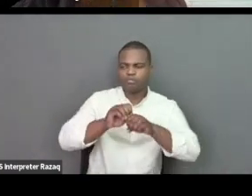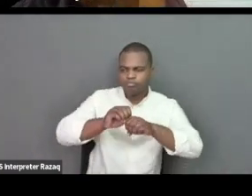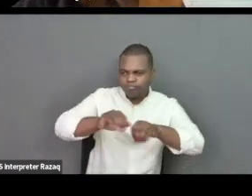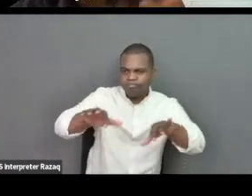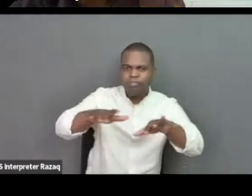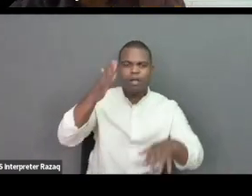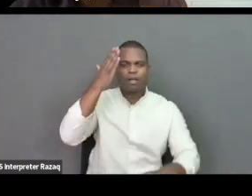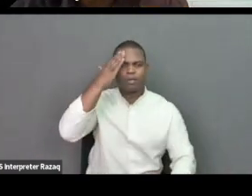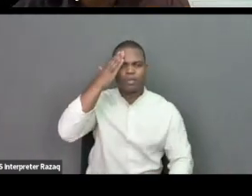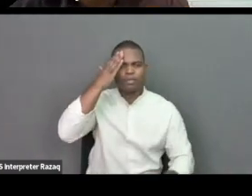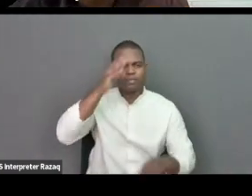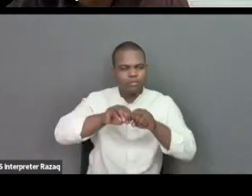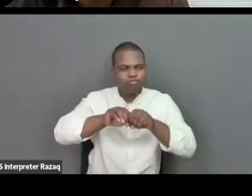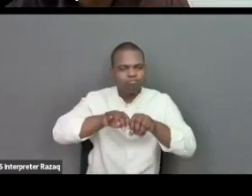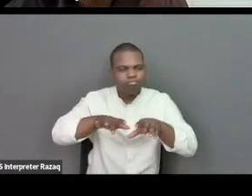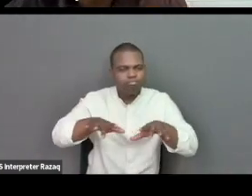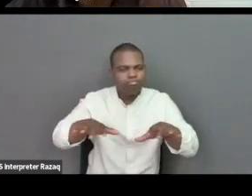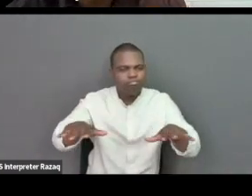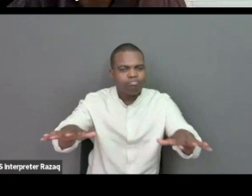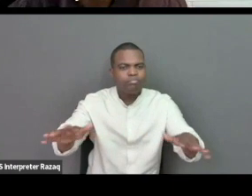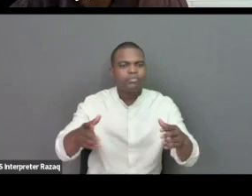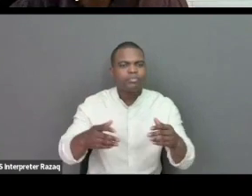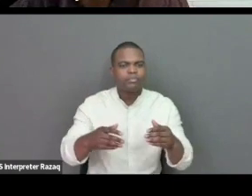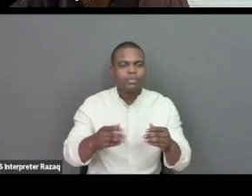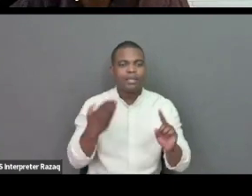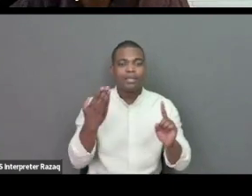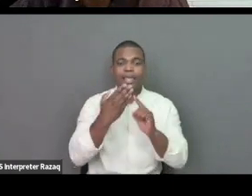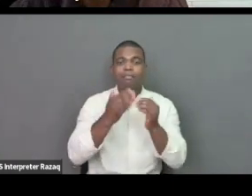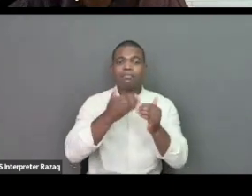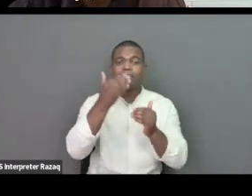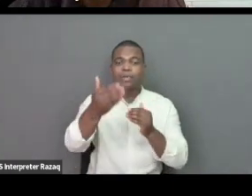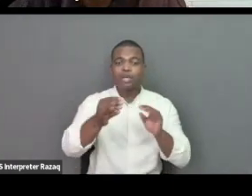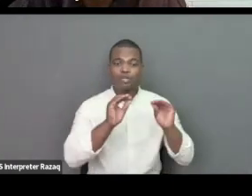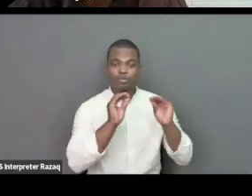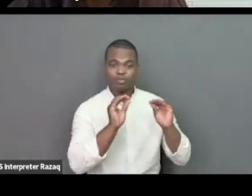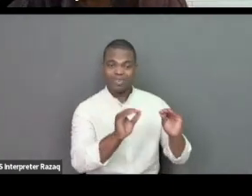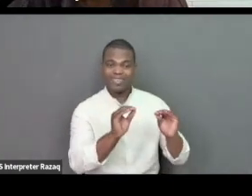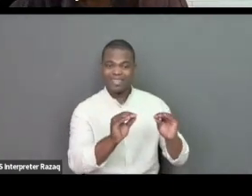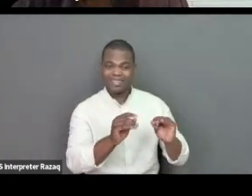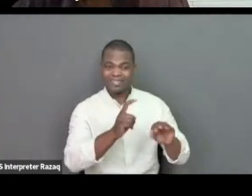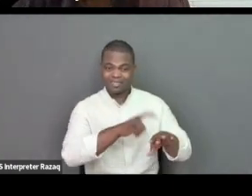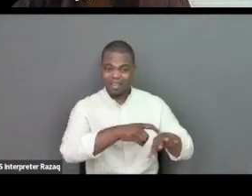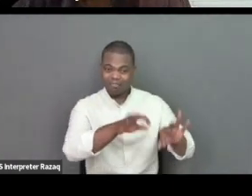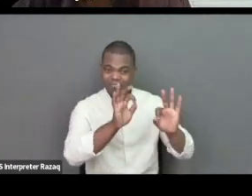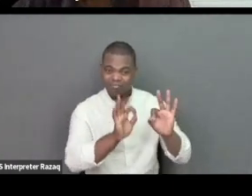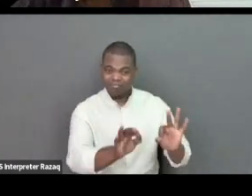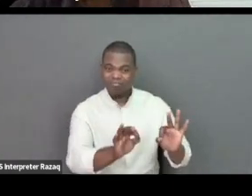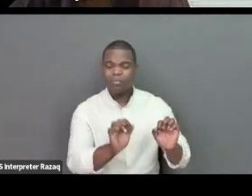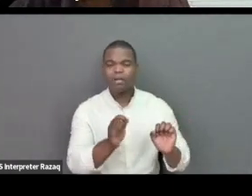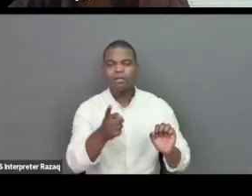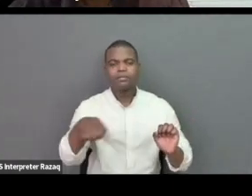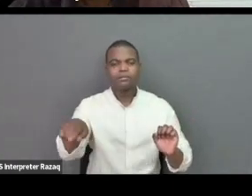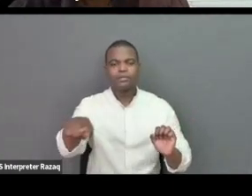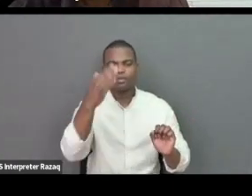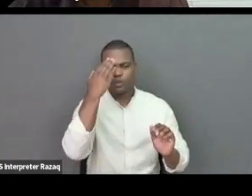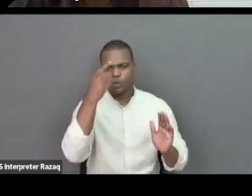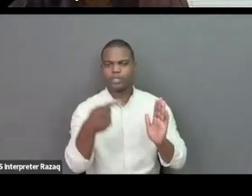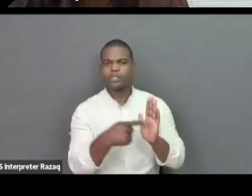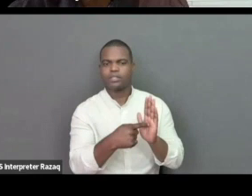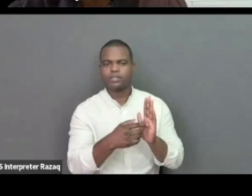education providers and is recommended by organizations of persons with disabilities,